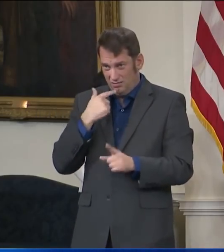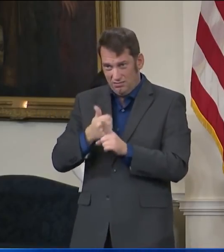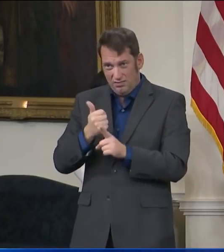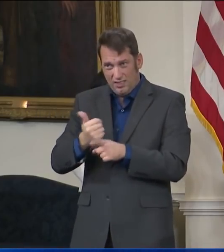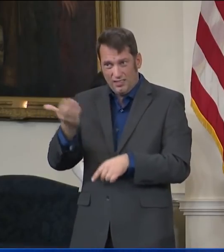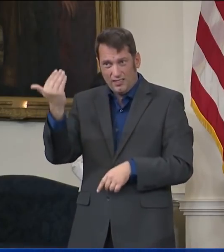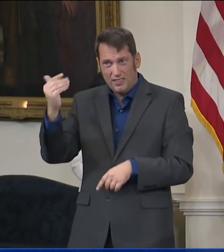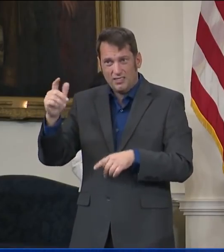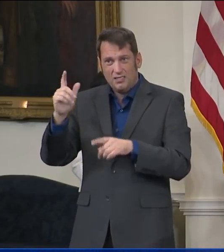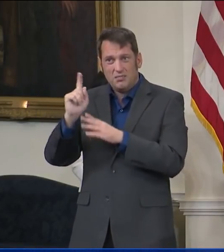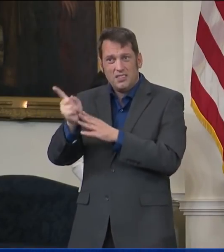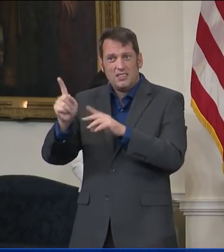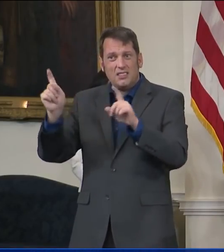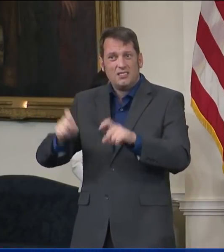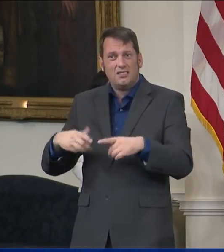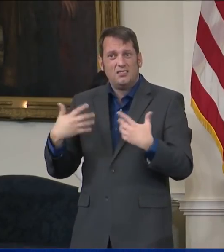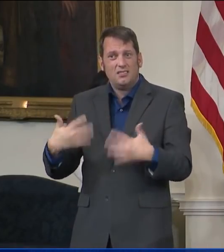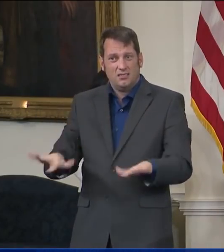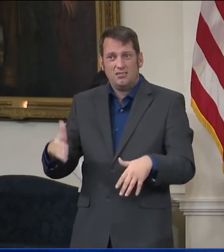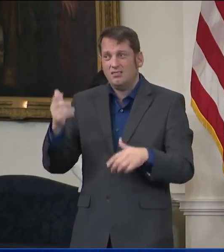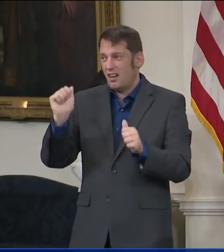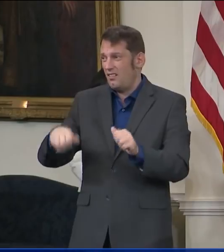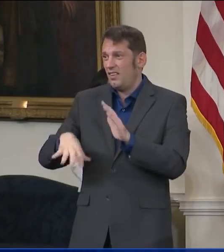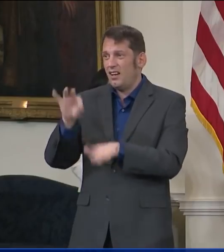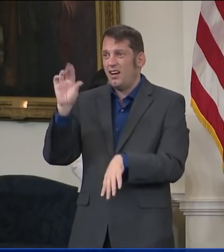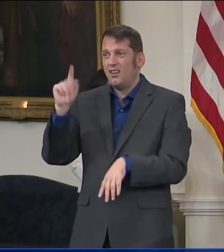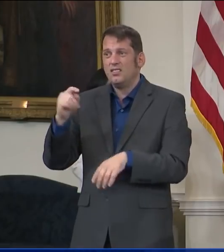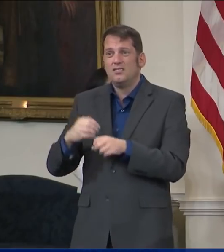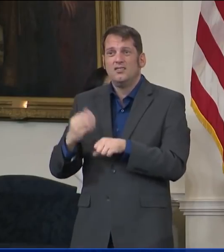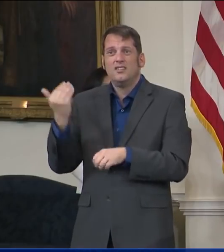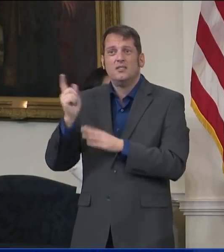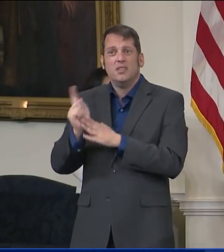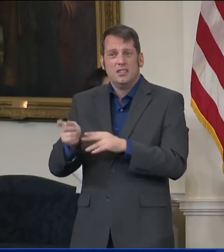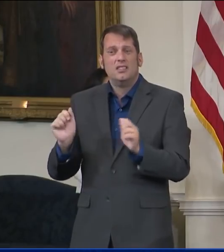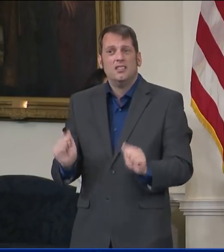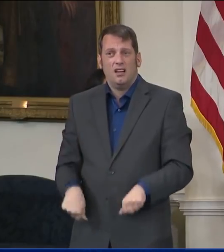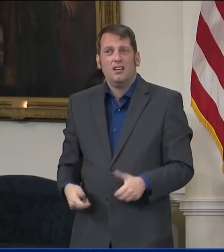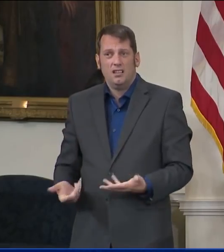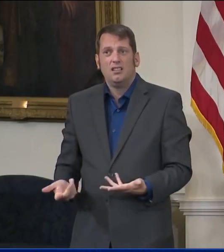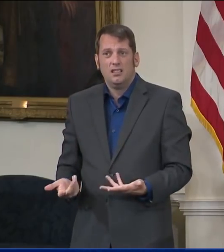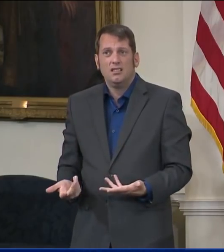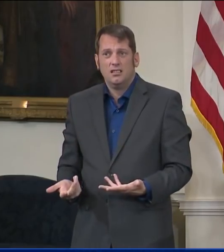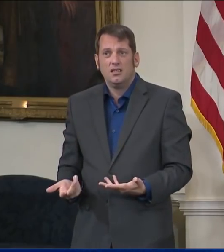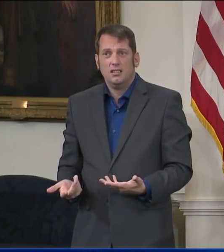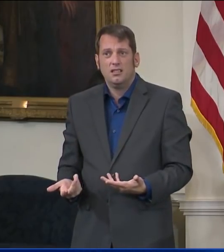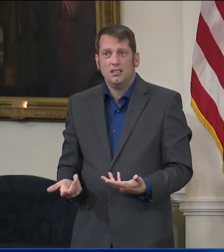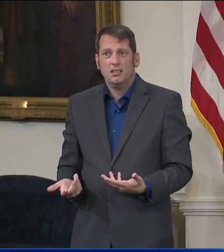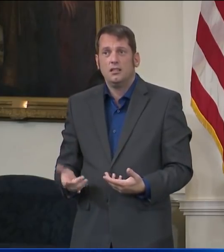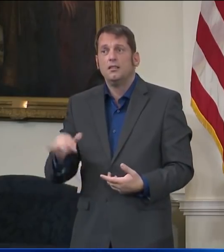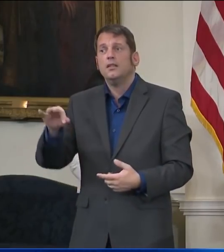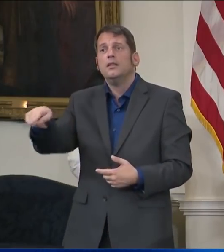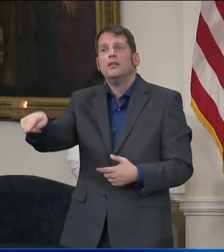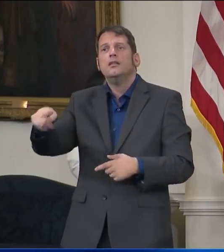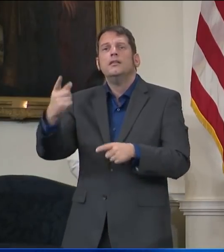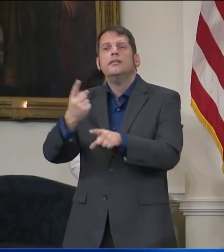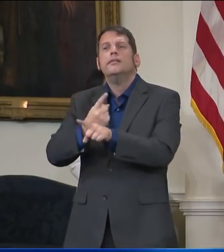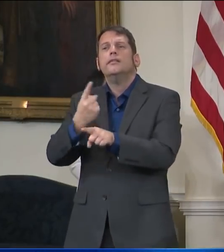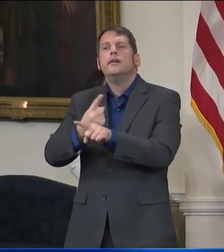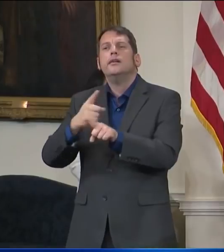I JUST DID A 15-MINUTE TEST TOOK 15 MINUTES THAT’S AVAILABLE ALL ACROSS THE STATE ARE NORMAL POINT-OF-CARE TESTING.